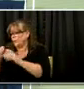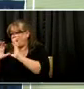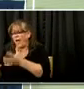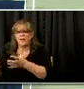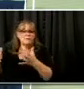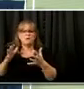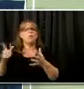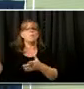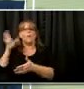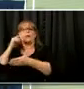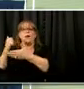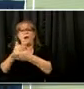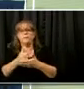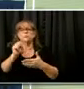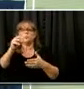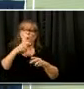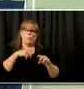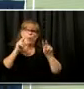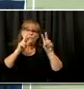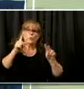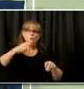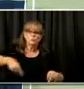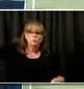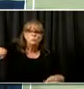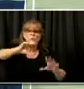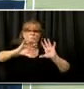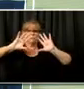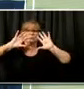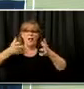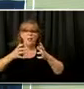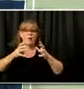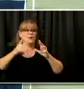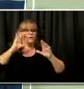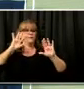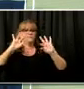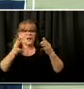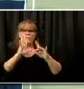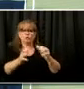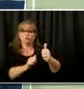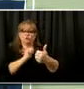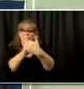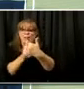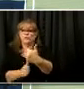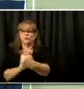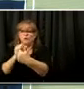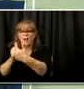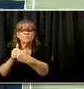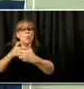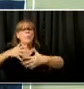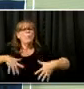for our kids for our schools for our community for our economy and of course for our students um with